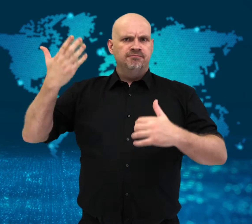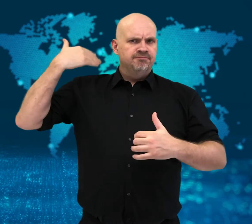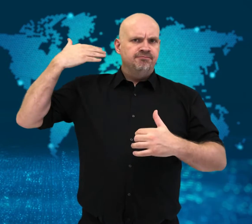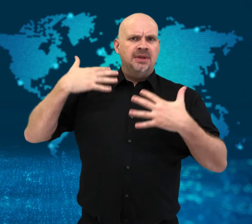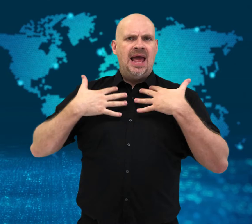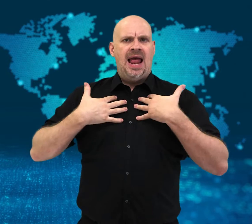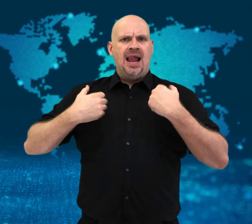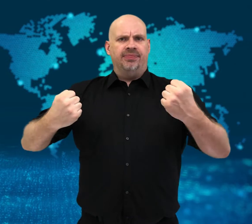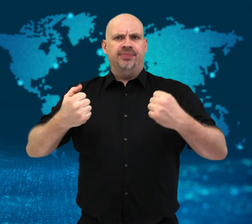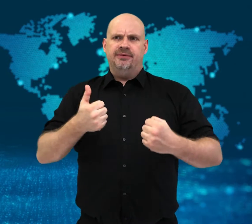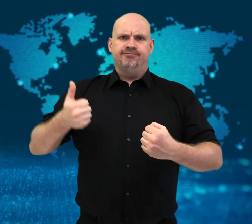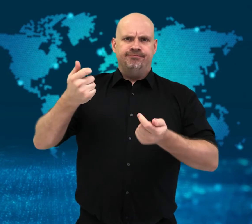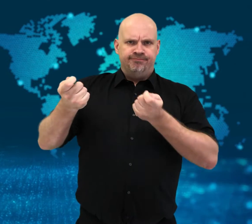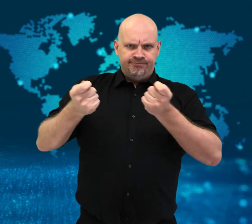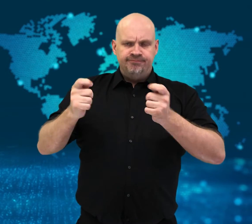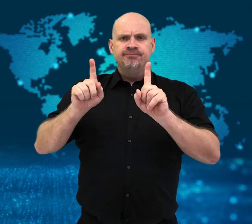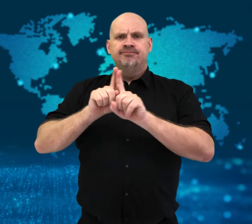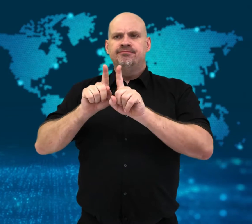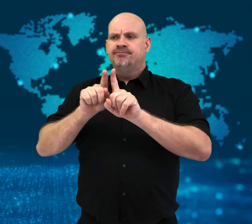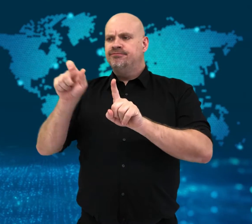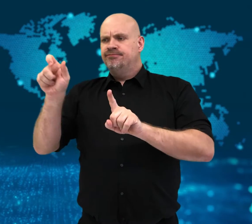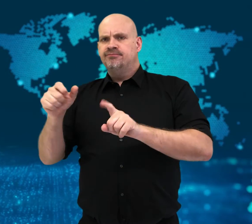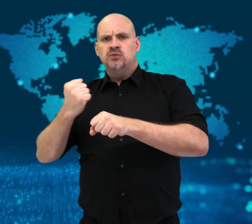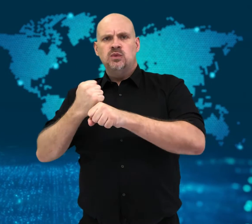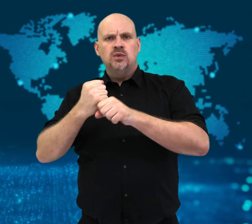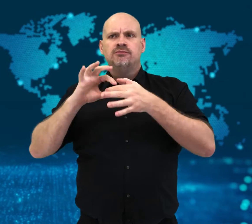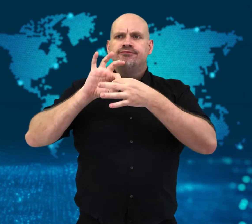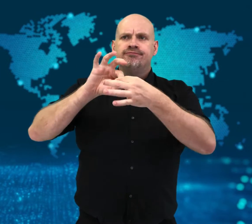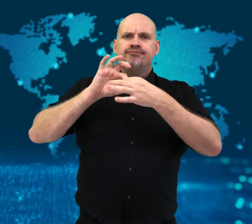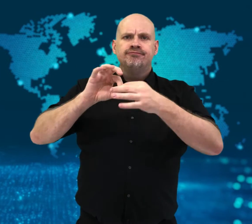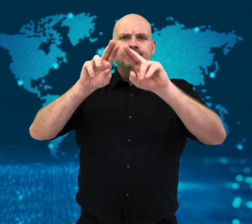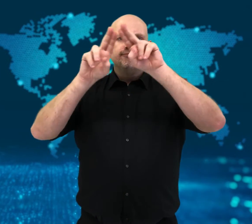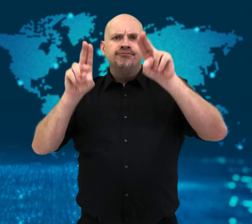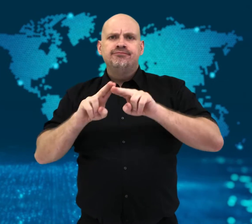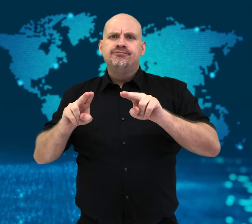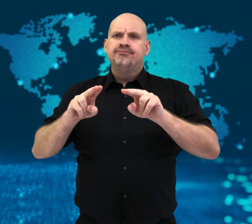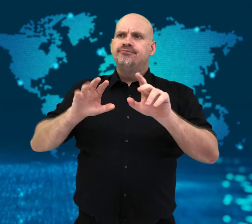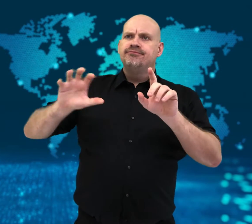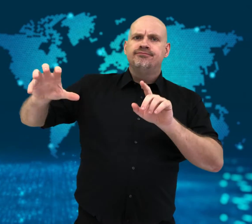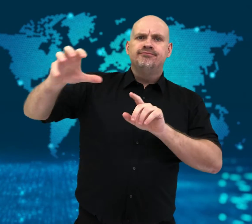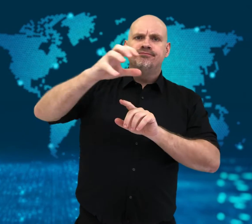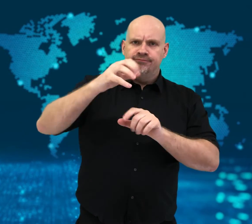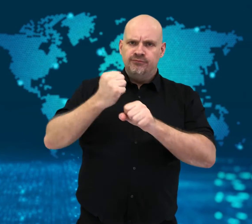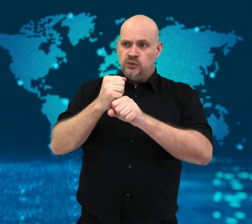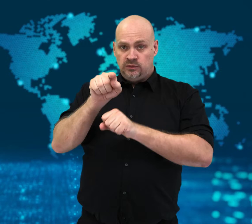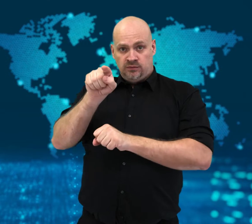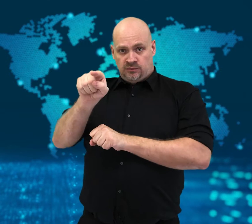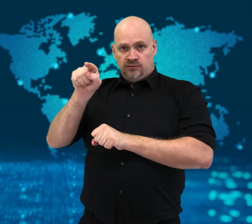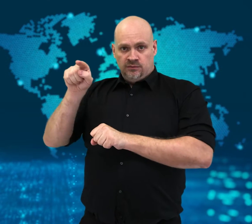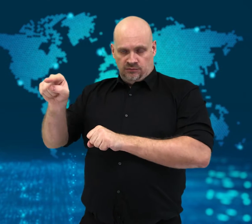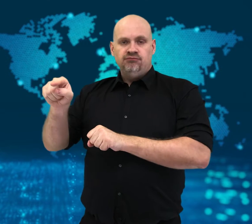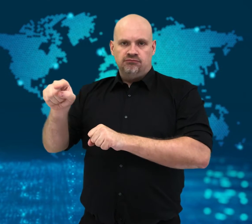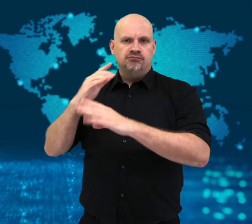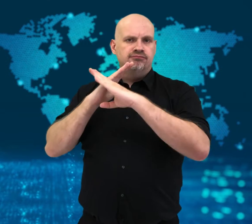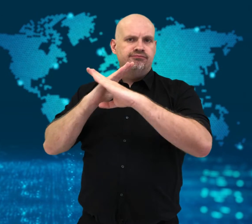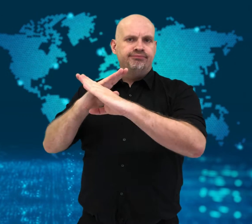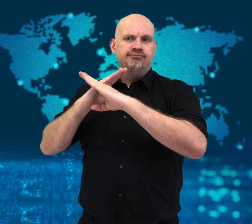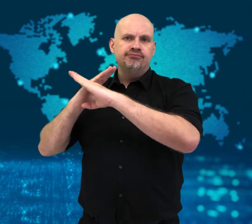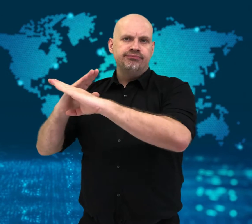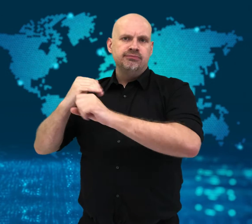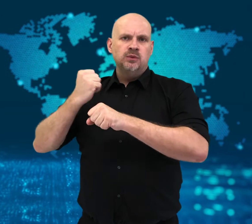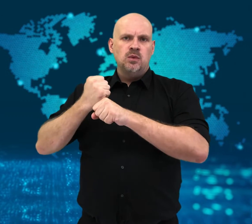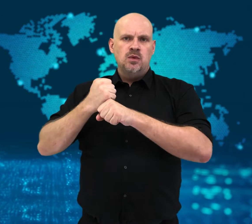Vizcarra was removed as President after he was found guilty of